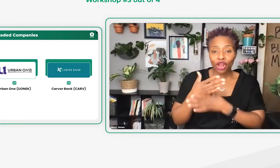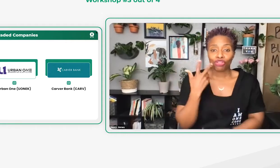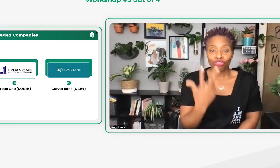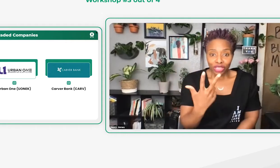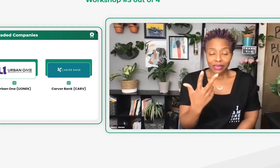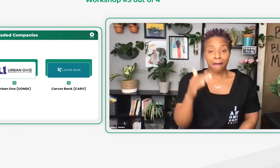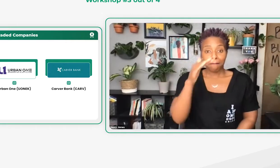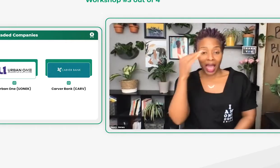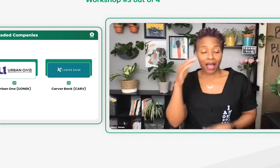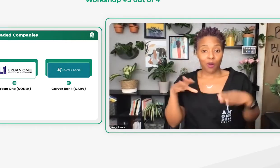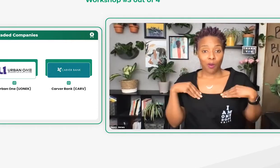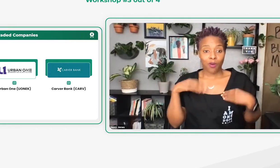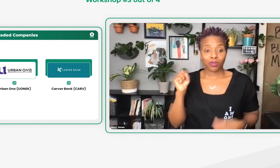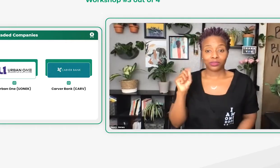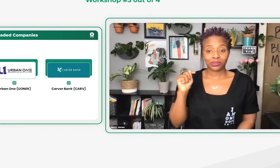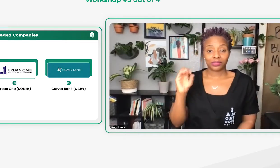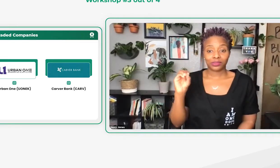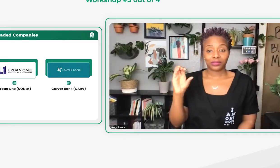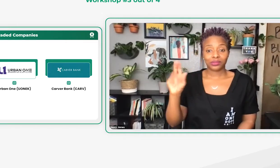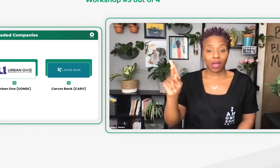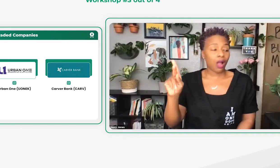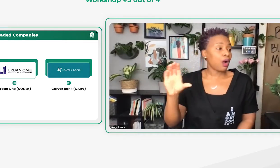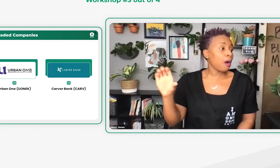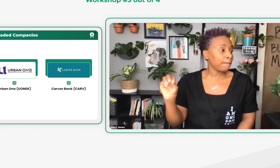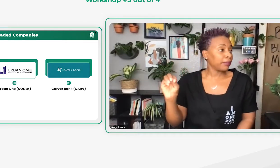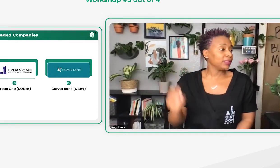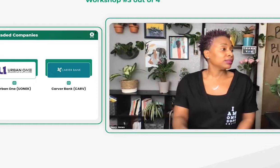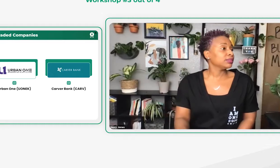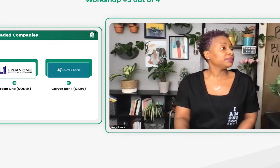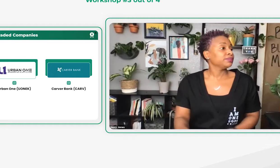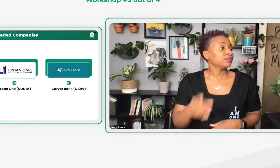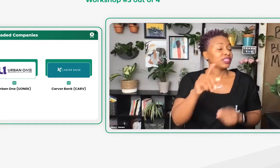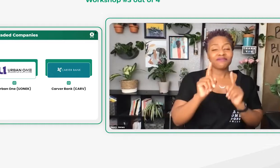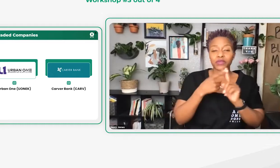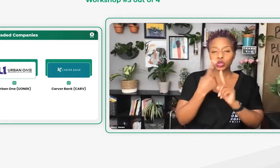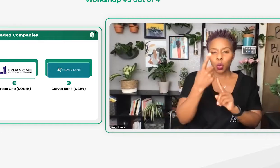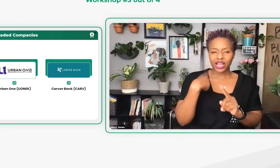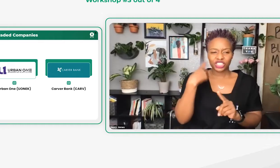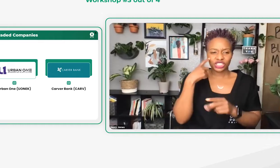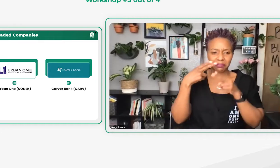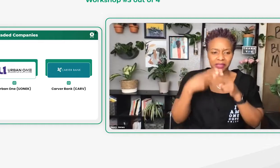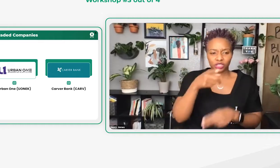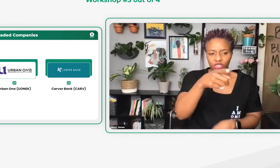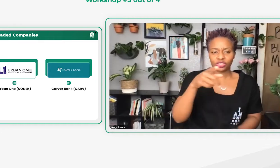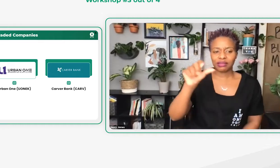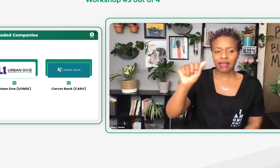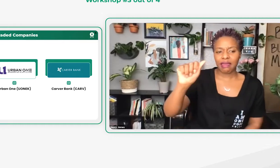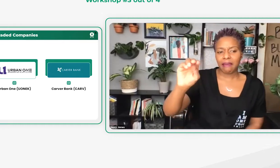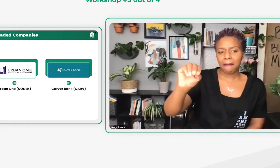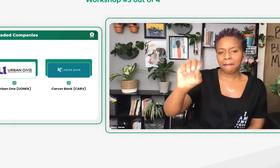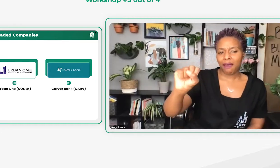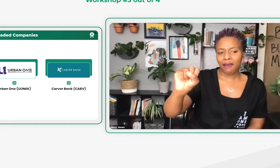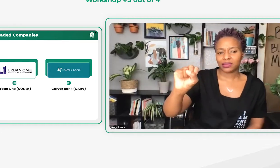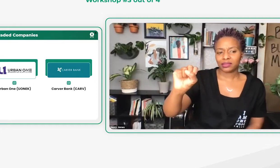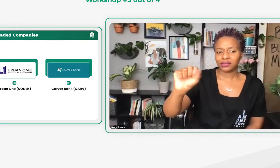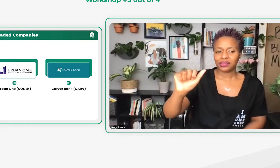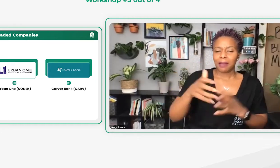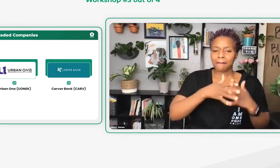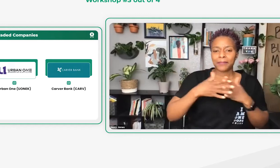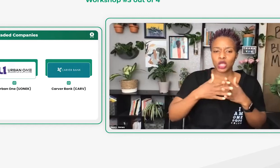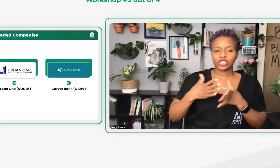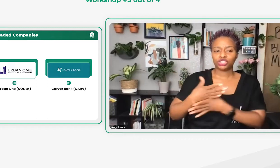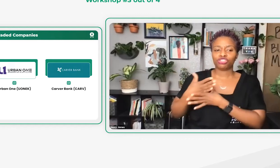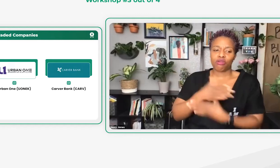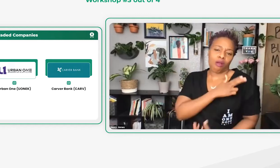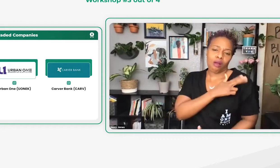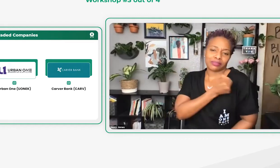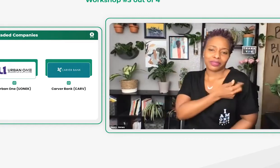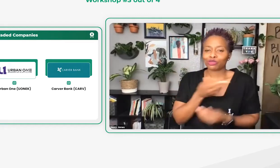I want to share the three lack own stock companies. The first one I mentioned, AMS.